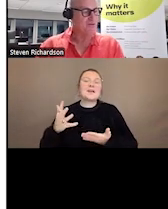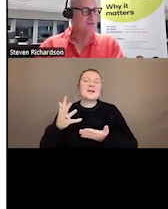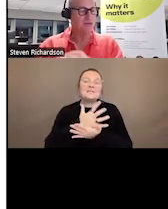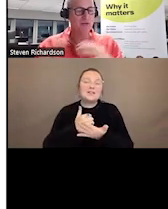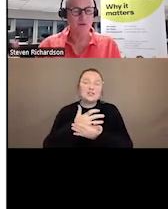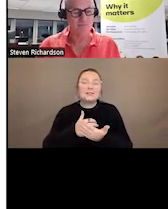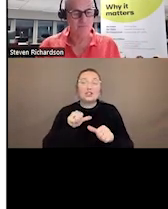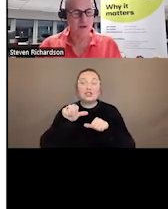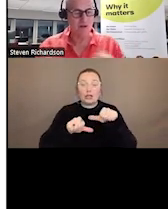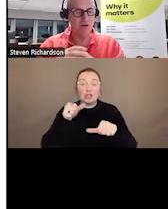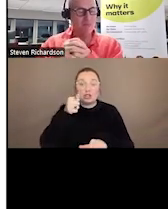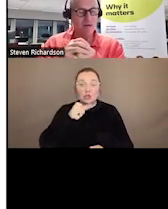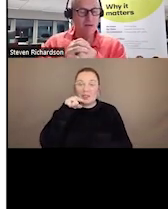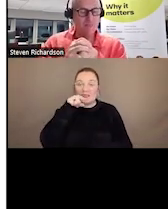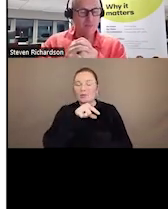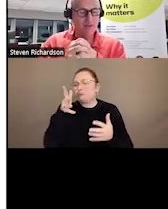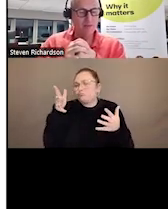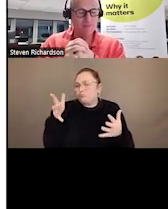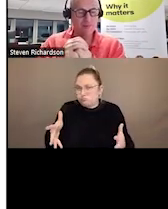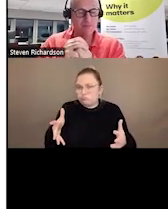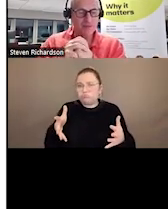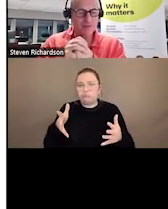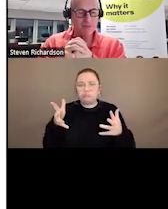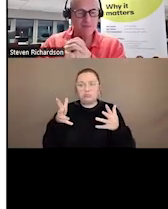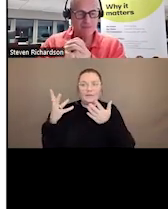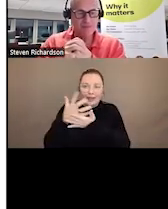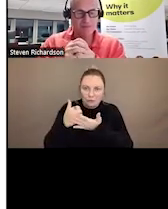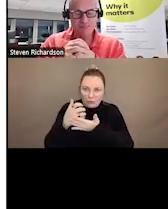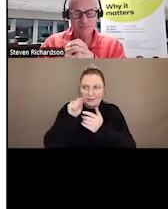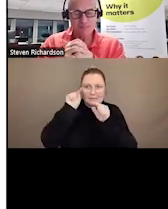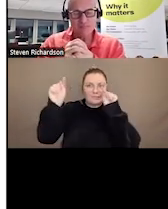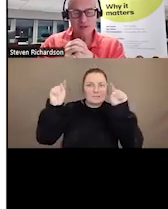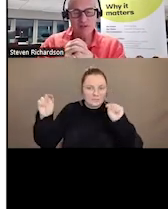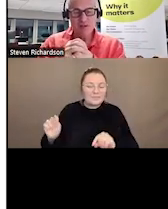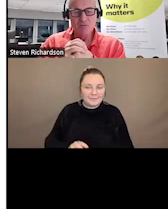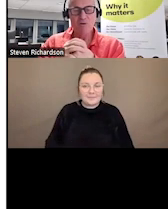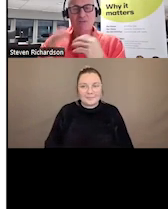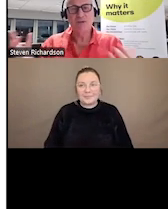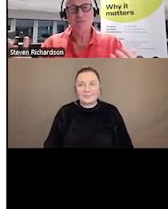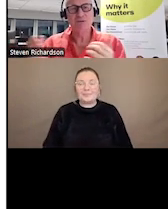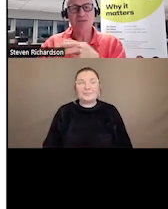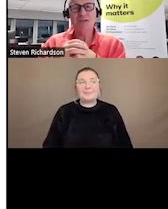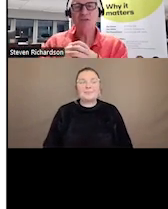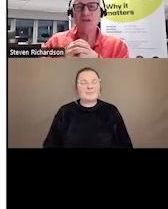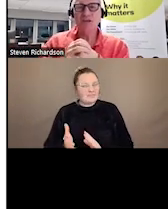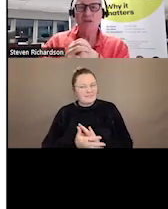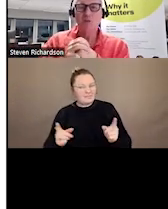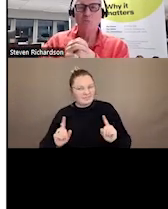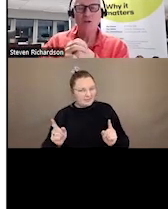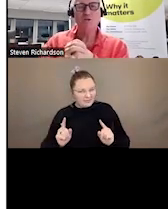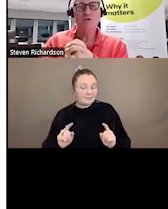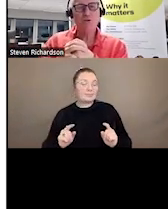used in a lot of fundraising efforts. What does it mean? Well, it is essentially where you can